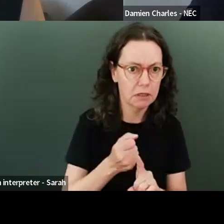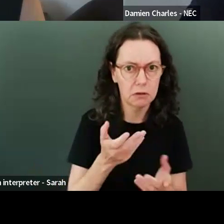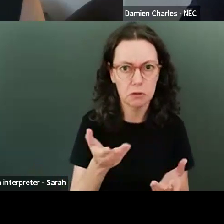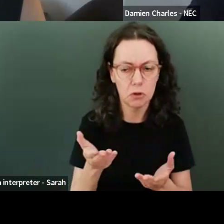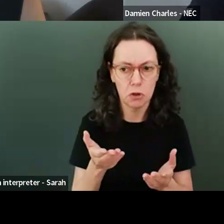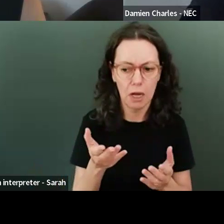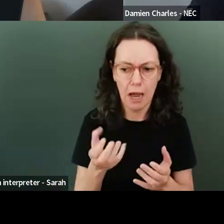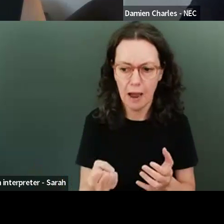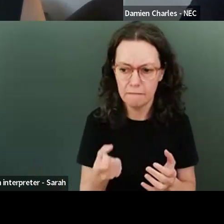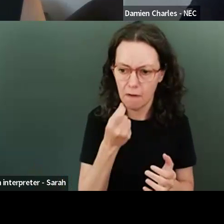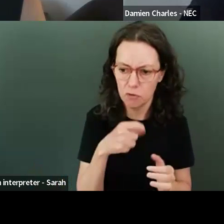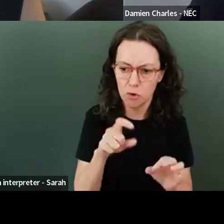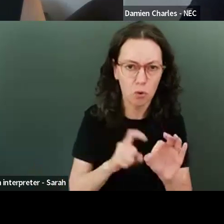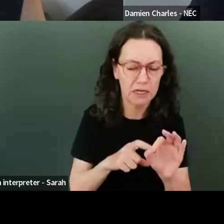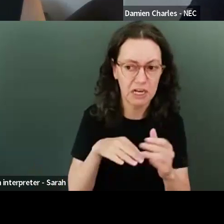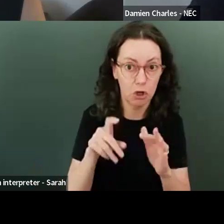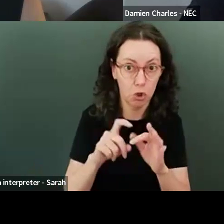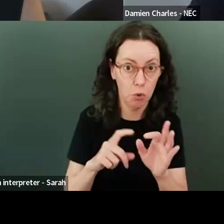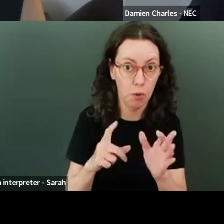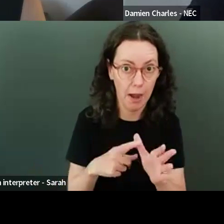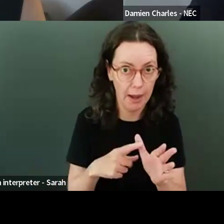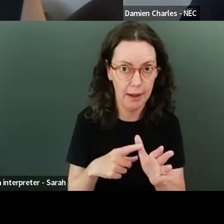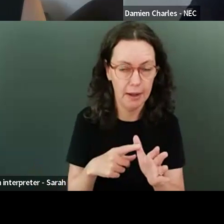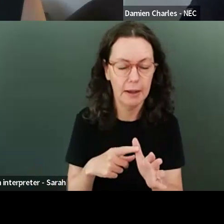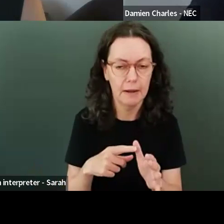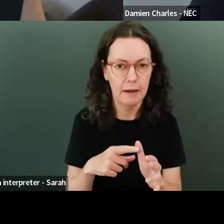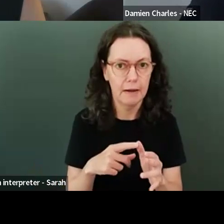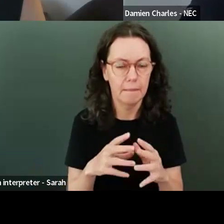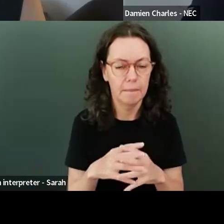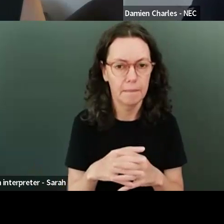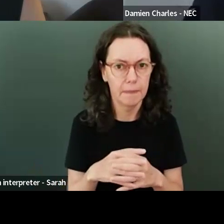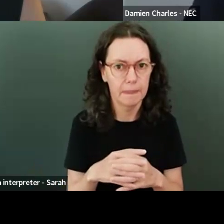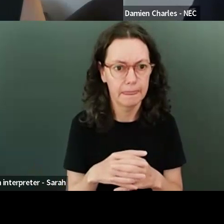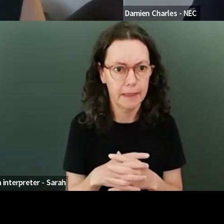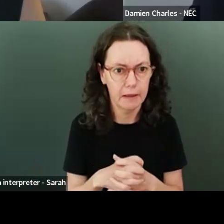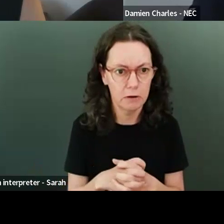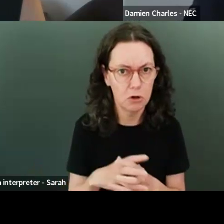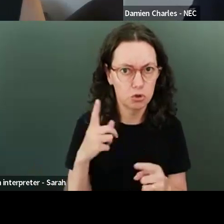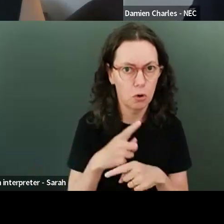certainly a few questions in the Q&A